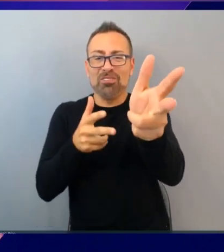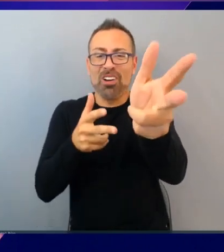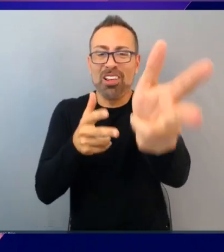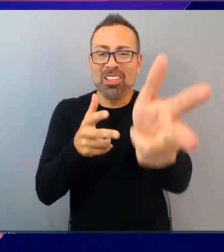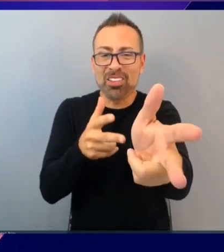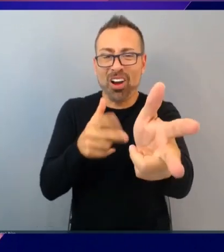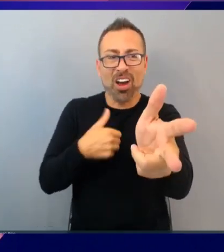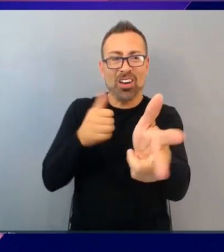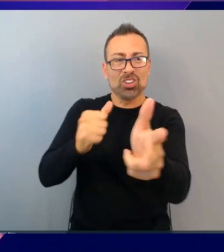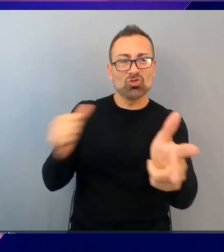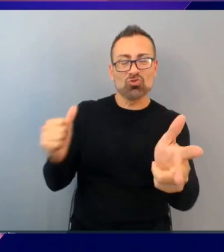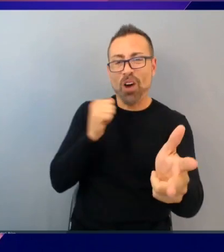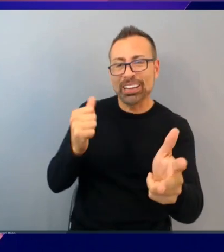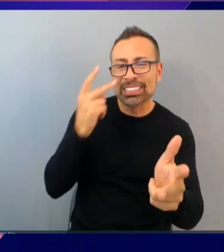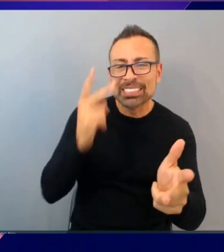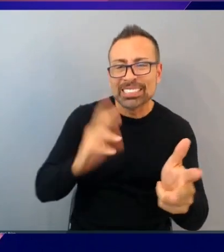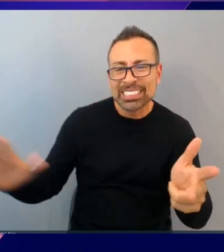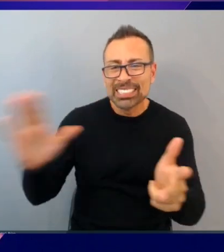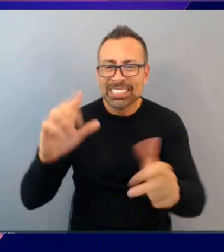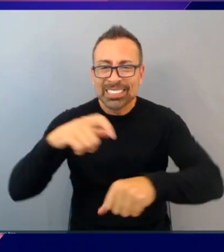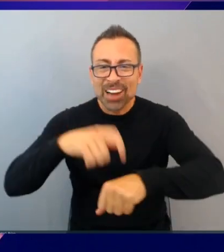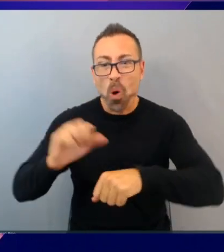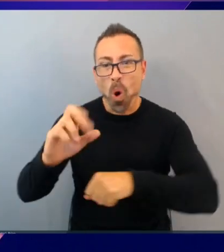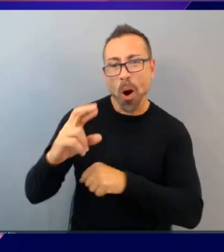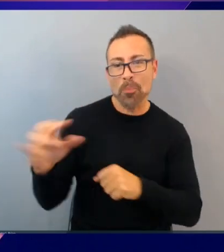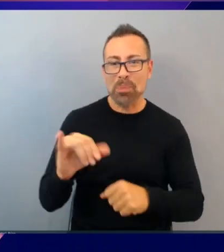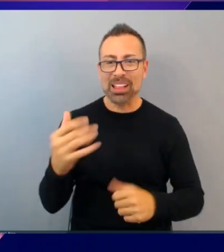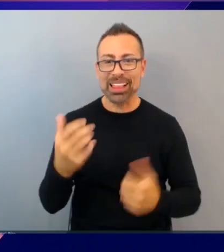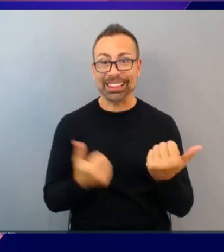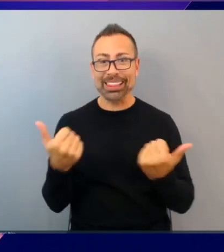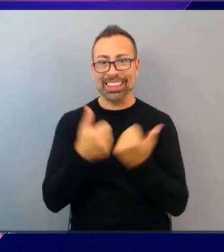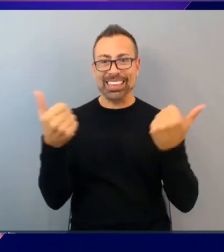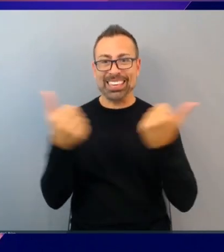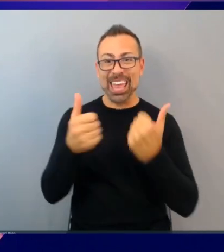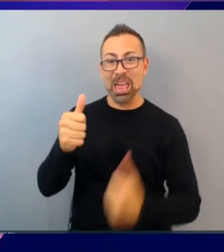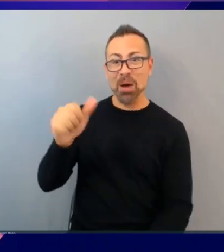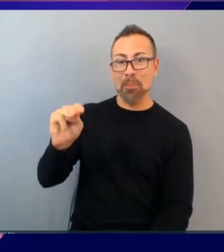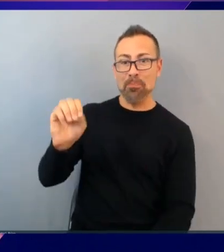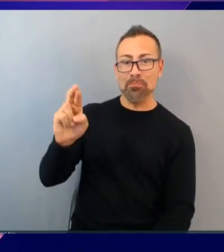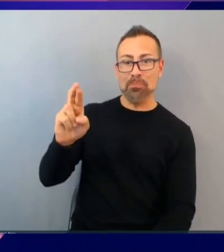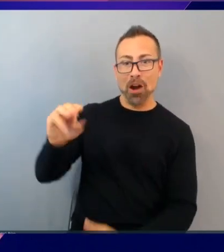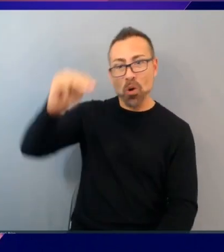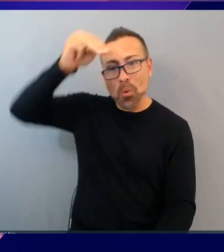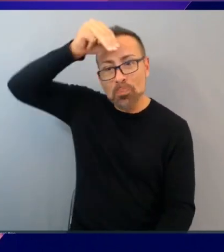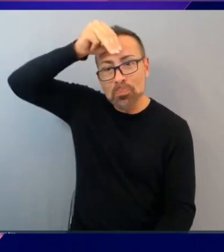try to do like a Mario thing. Yeah, absolutely. Oh, please. And it's actually a function of the virtual racing.